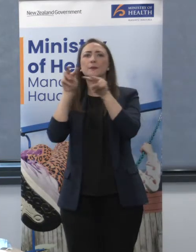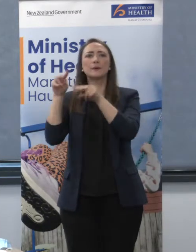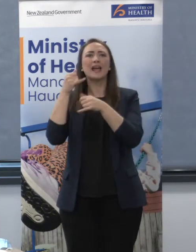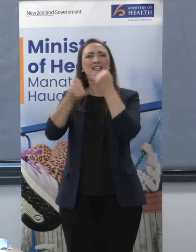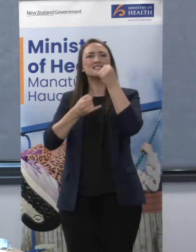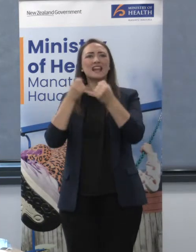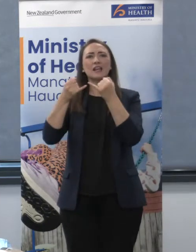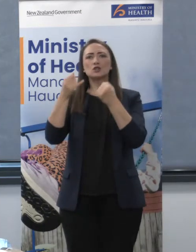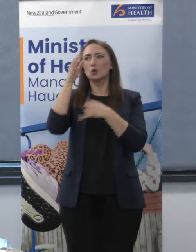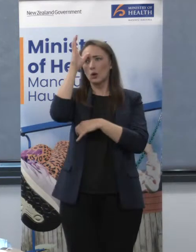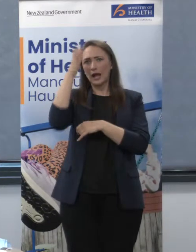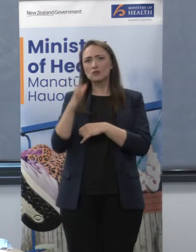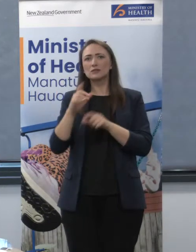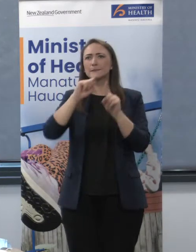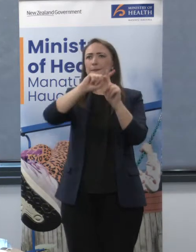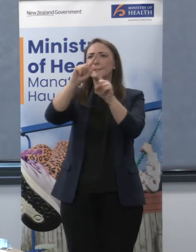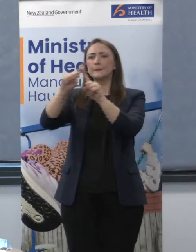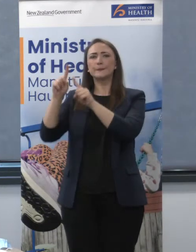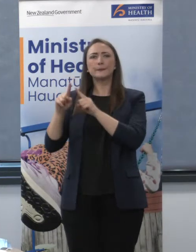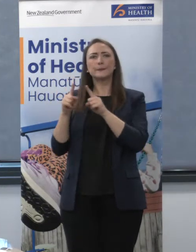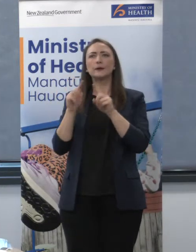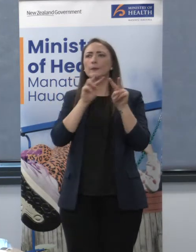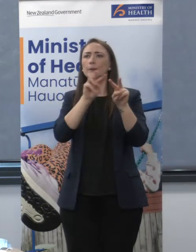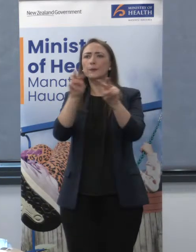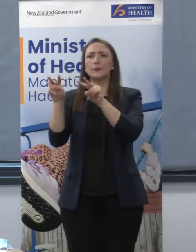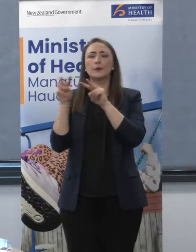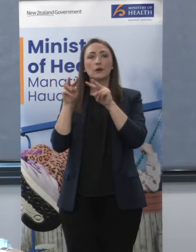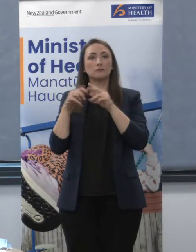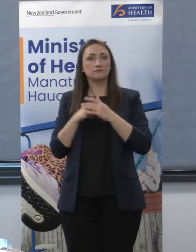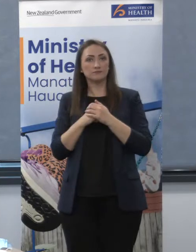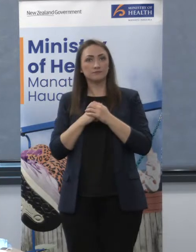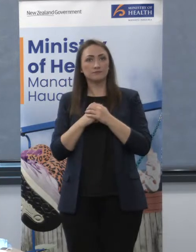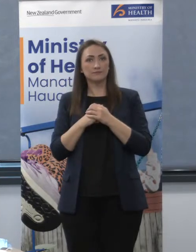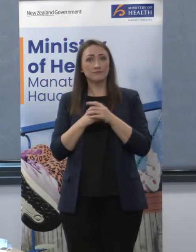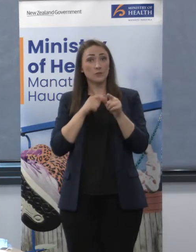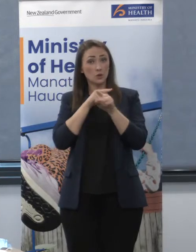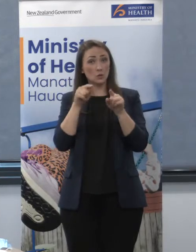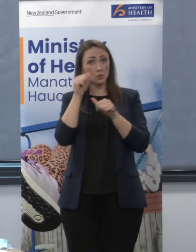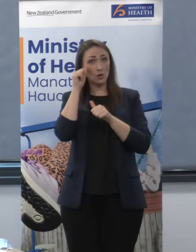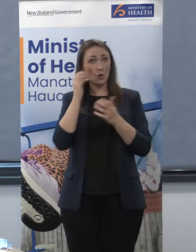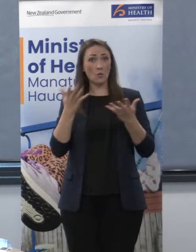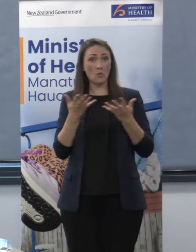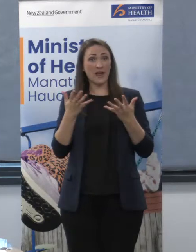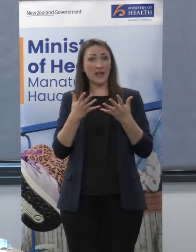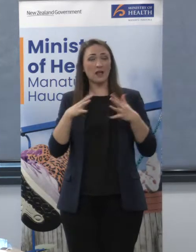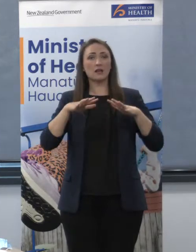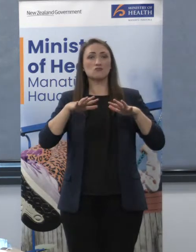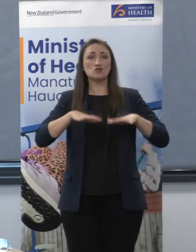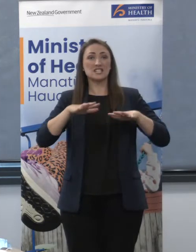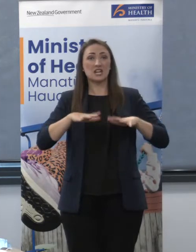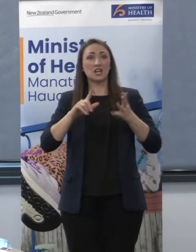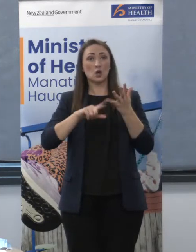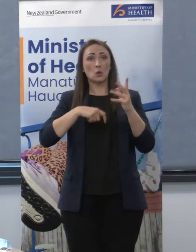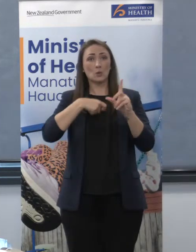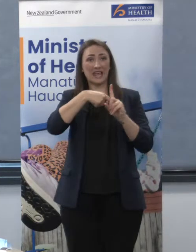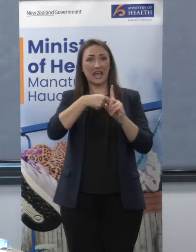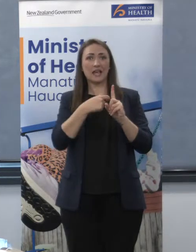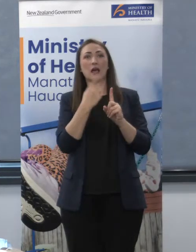We are following the international developments